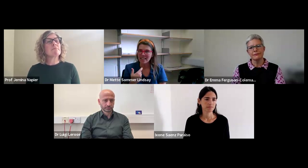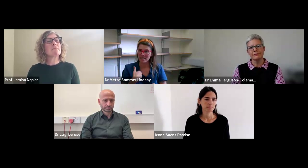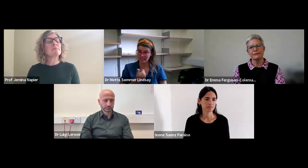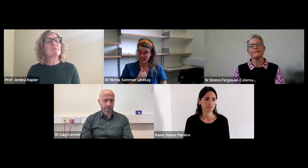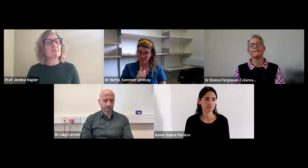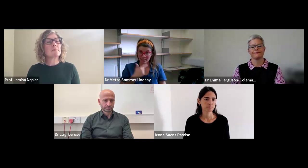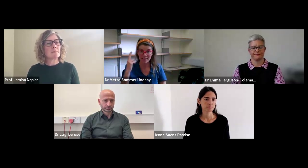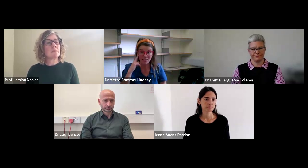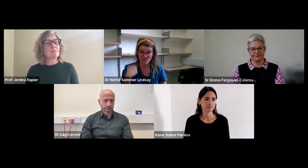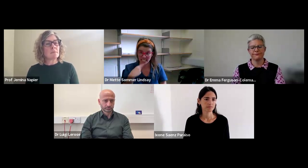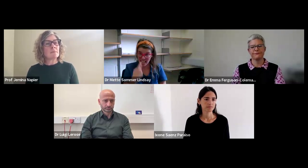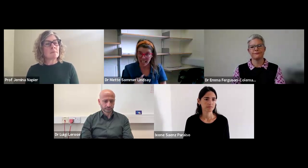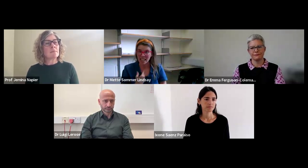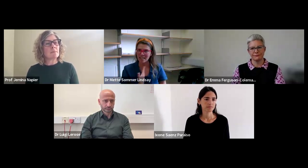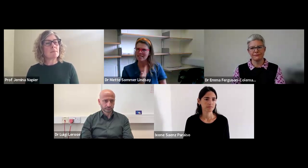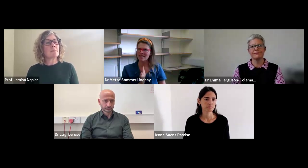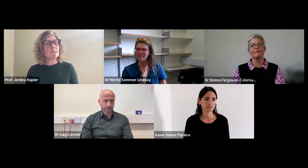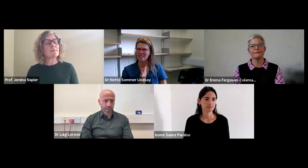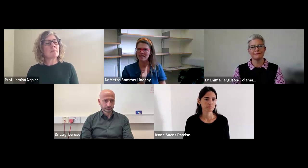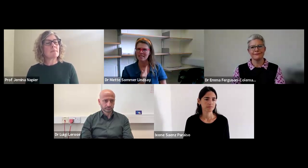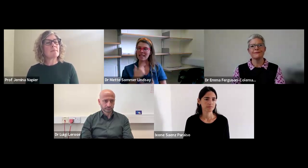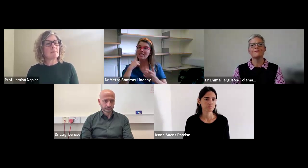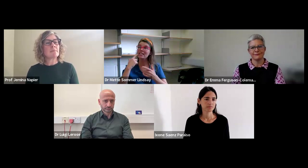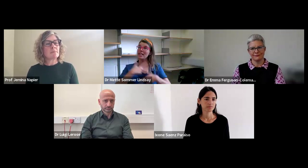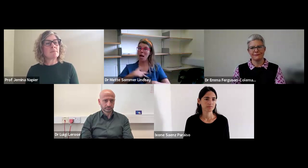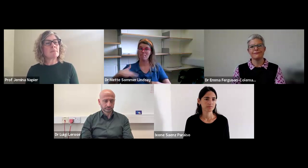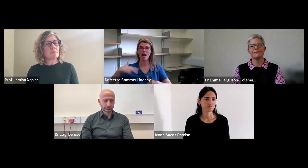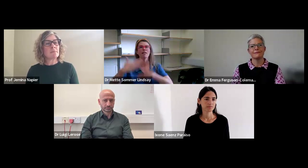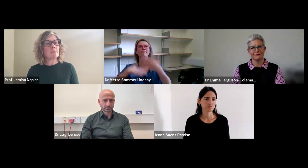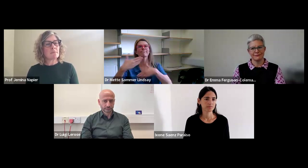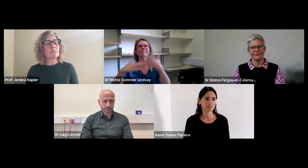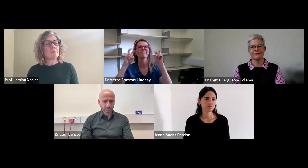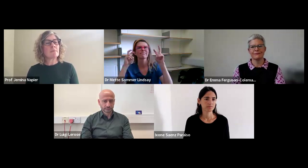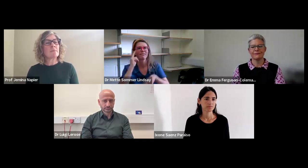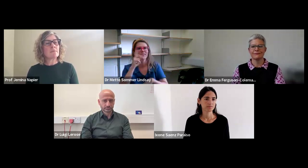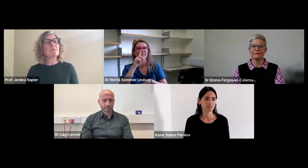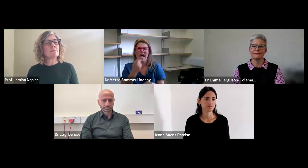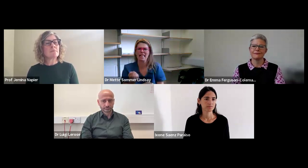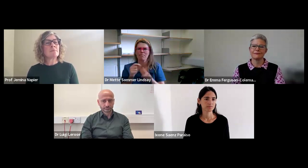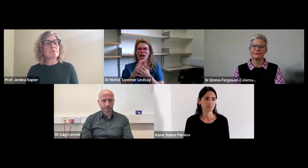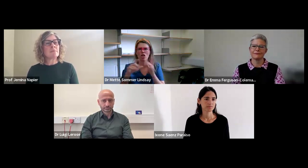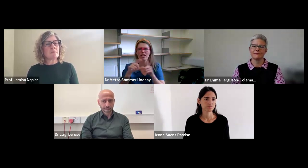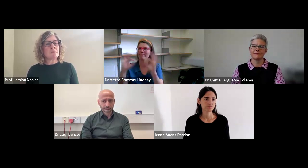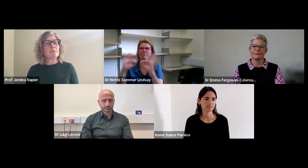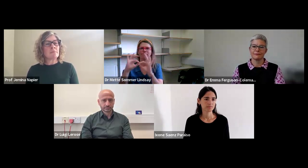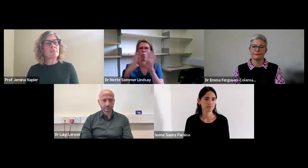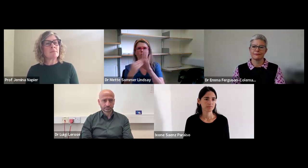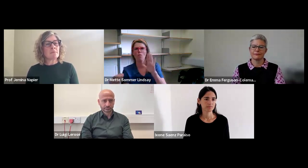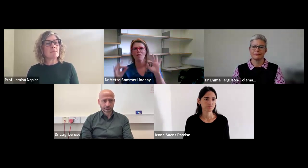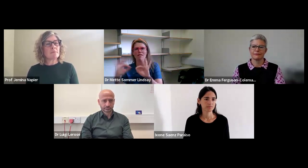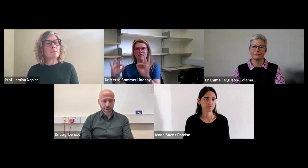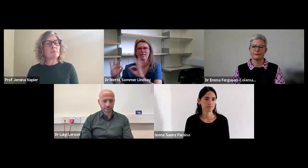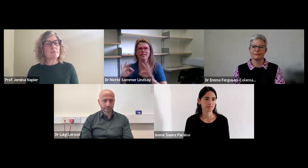deaf people, so we're always questioning and not having the confidence. In Denmark we really had